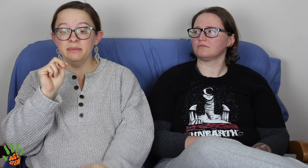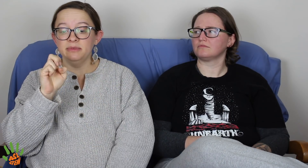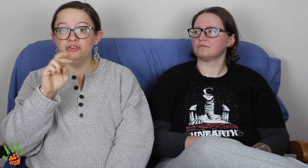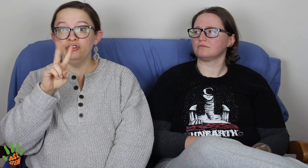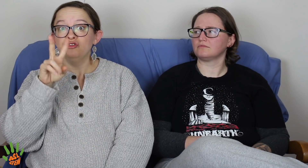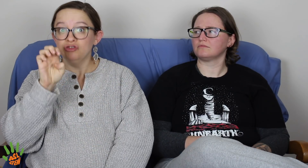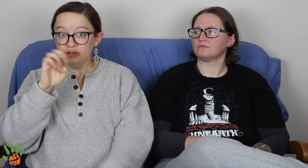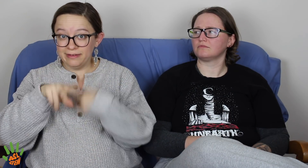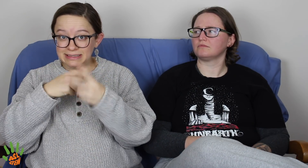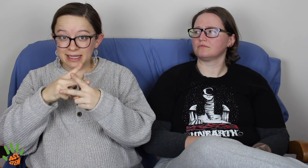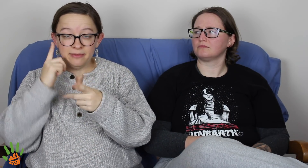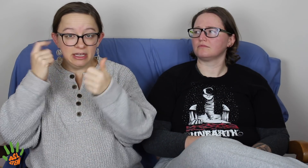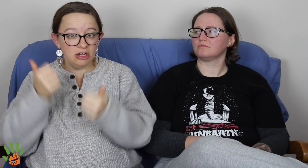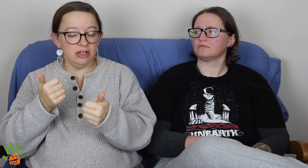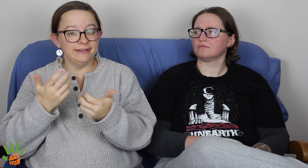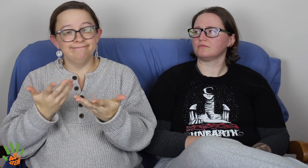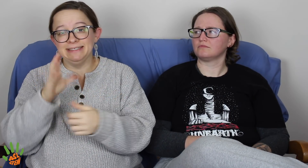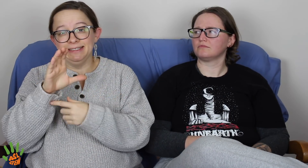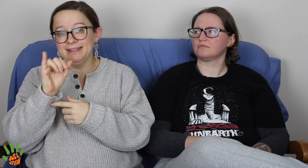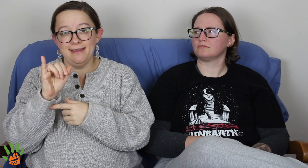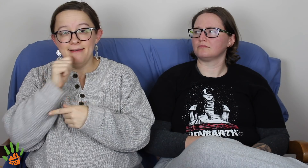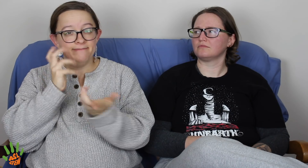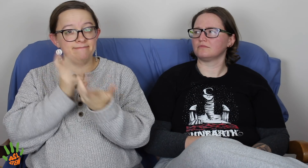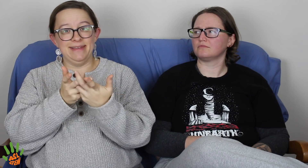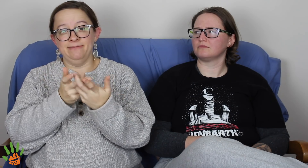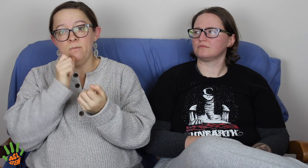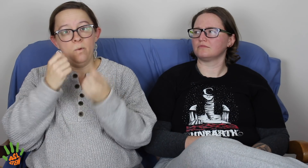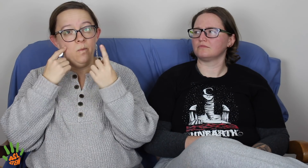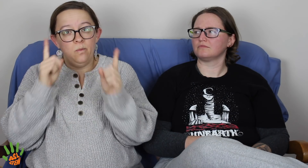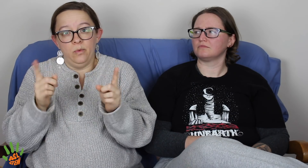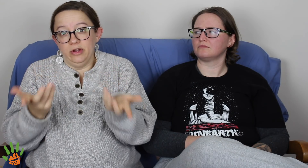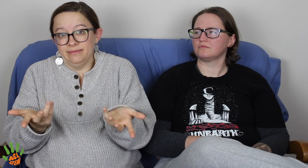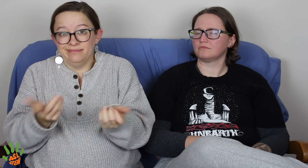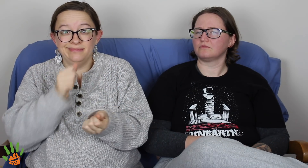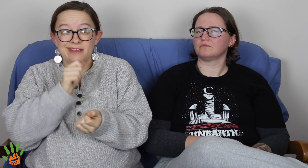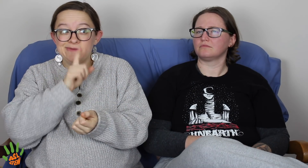Now there are some types of hearing loss that are nerve based and a cochlear implant will not work for those.